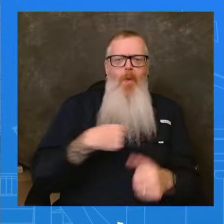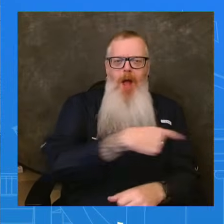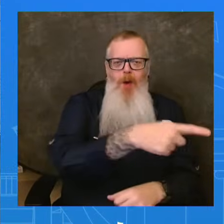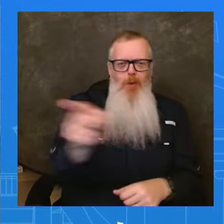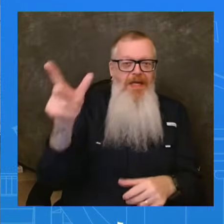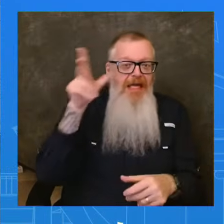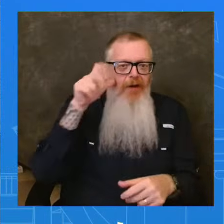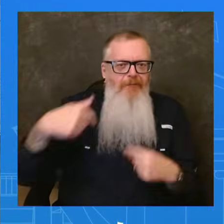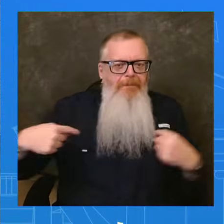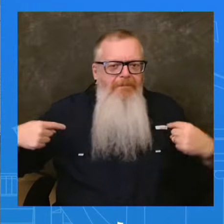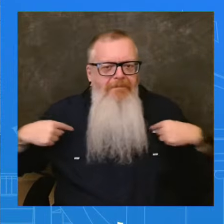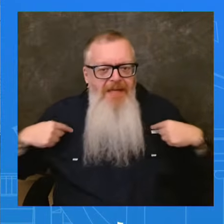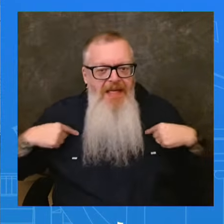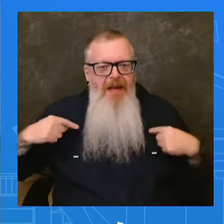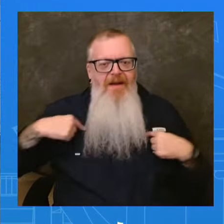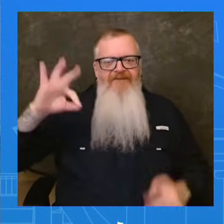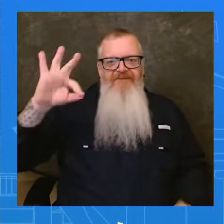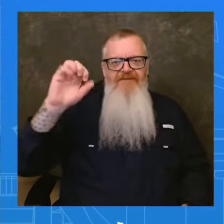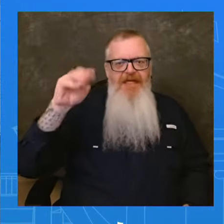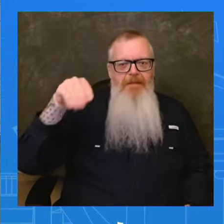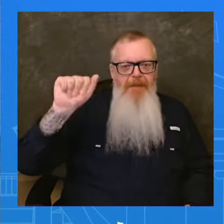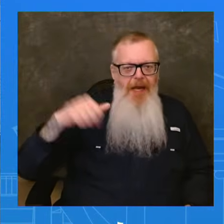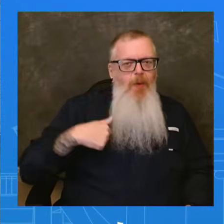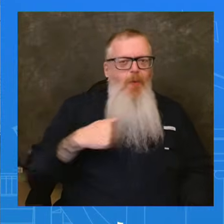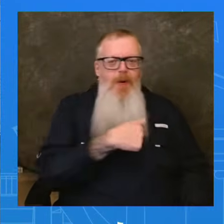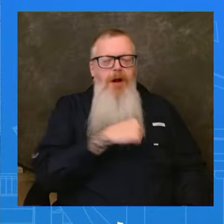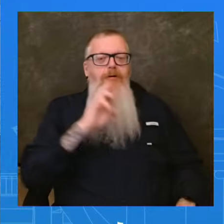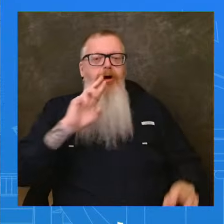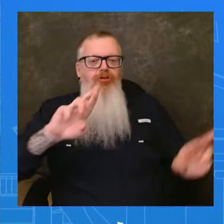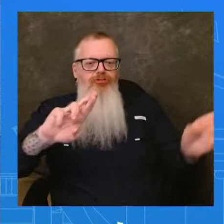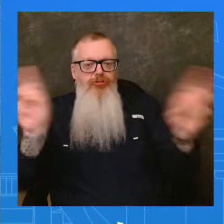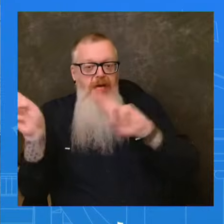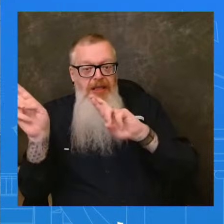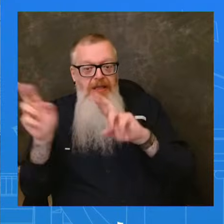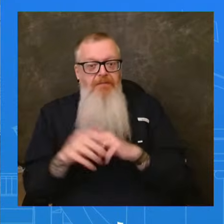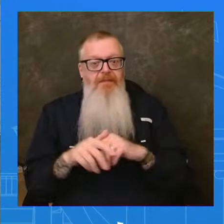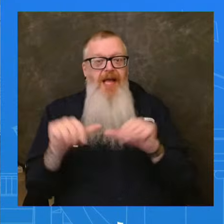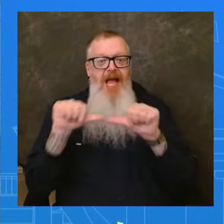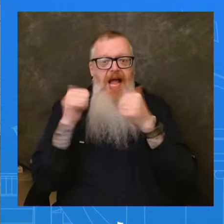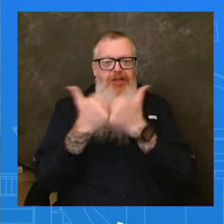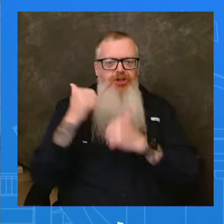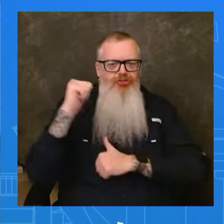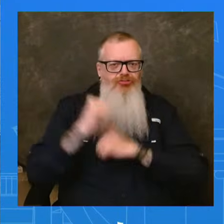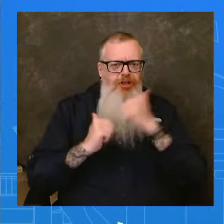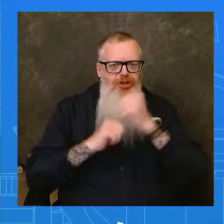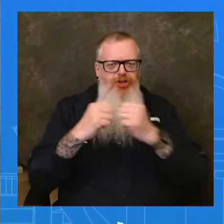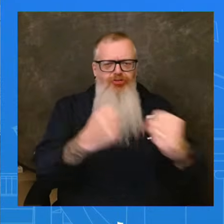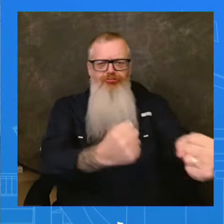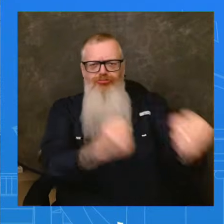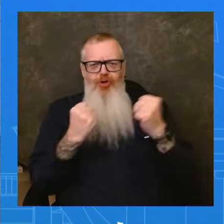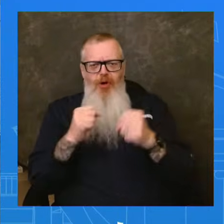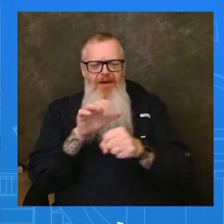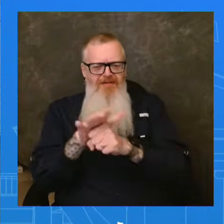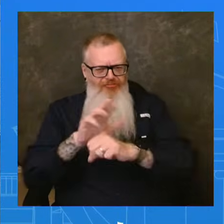Our agency is postured to respond to this storm and maintain our current response and recovery efforts